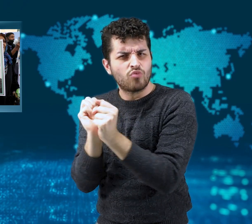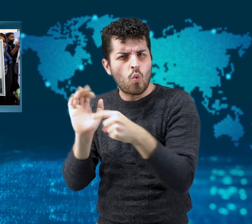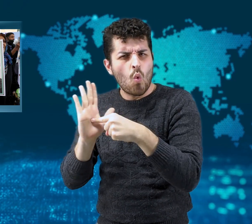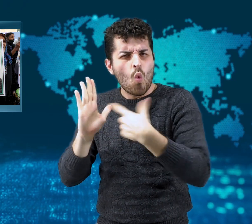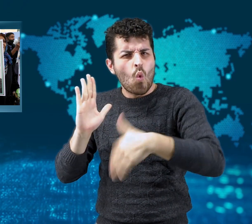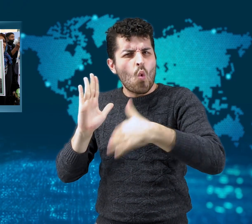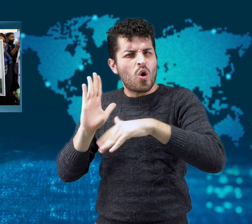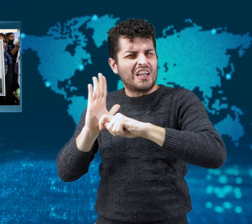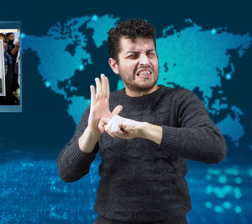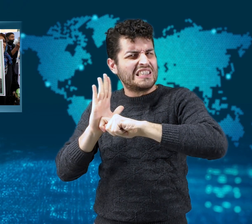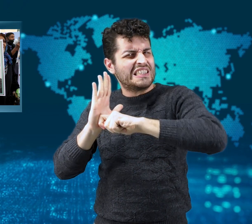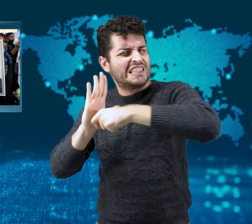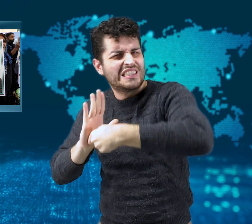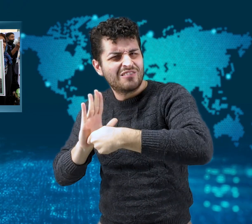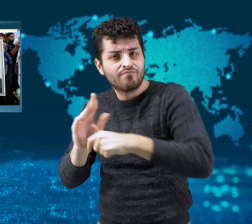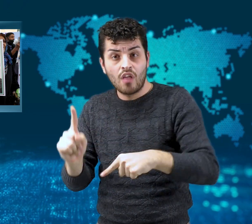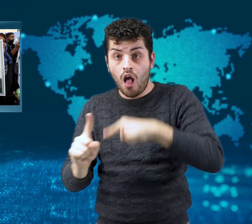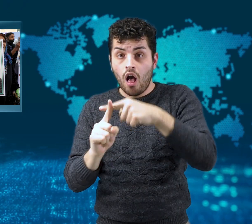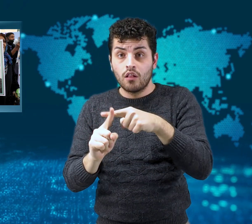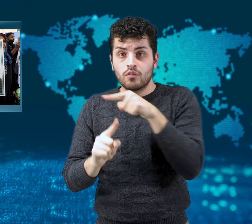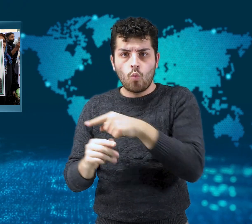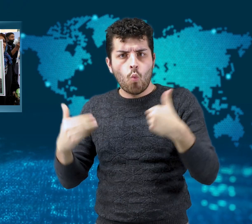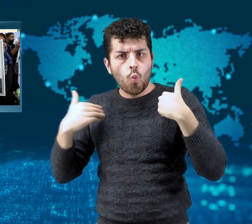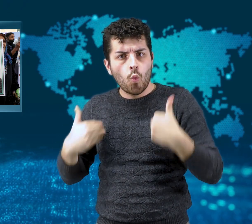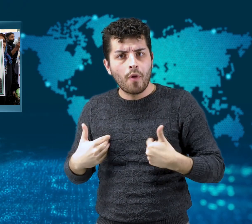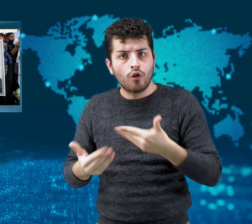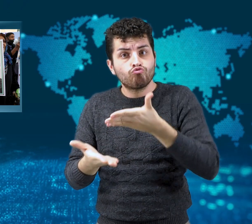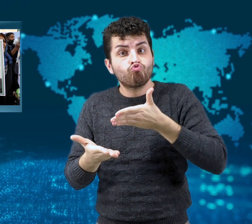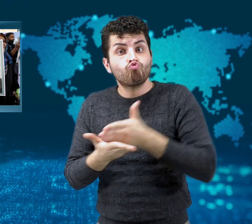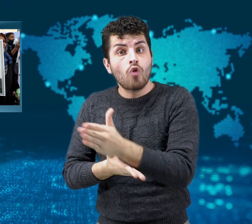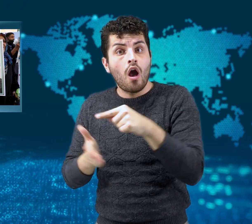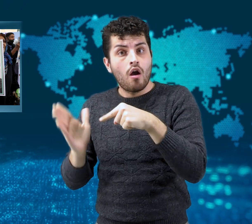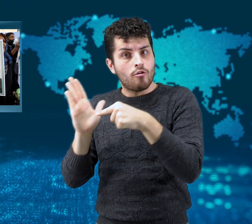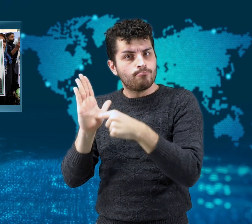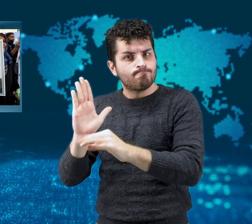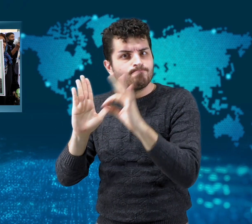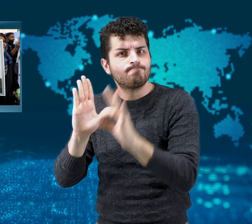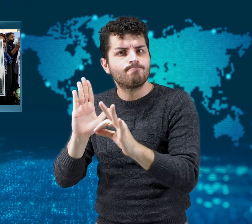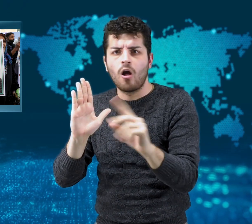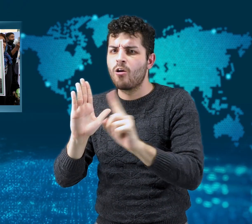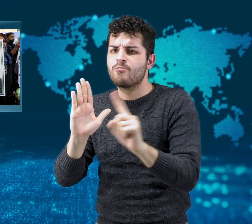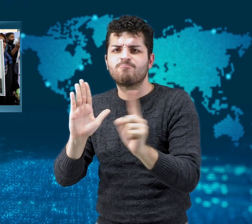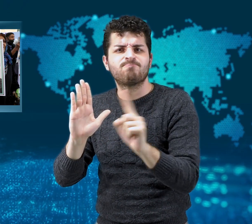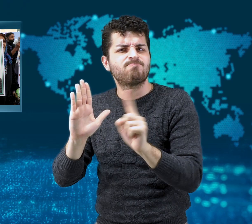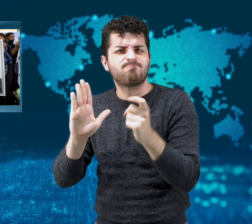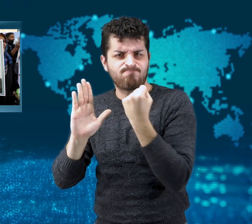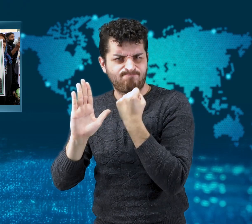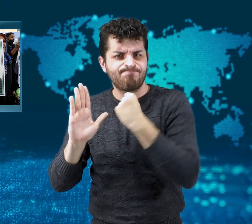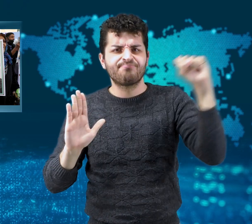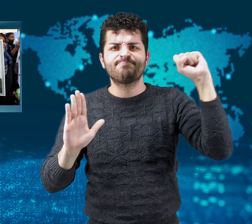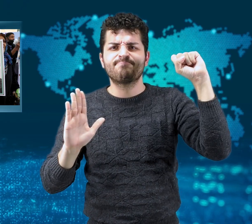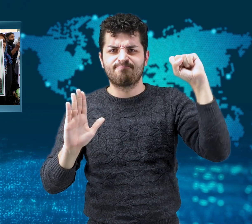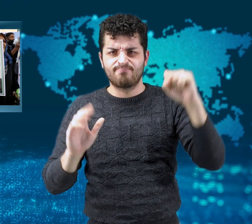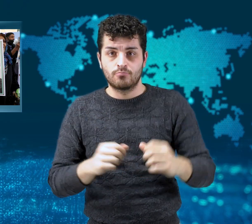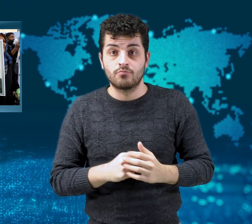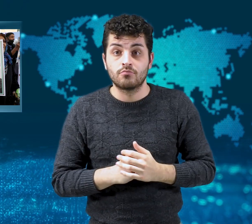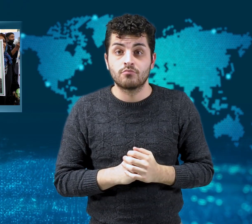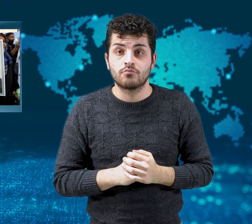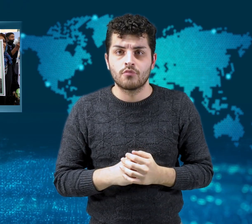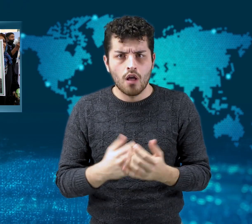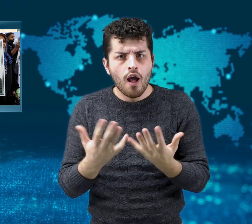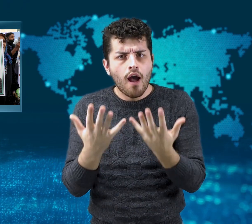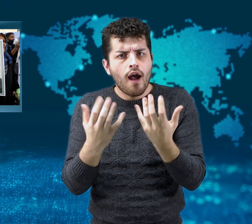claiming them to be too harsh and violating human rights.